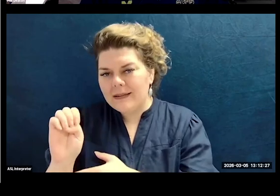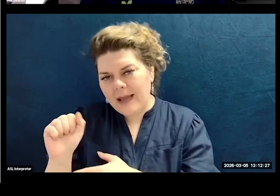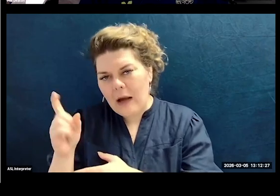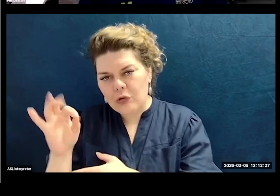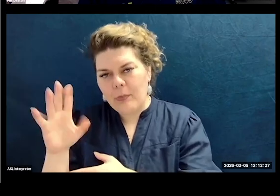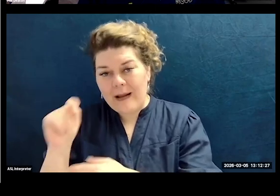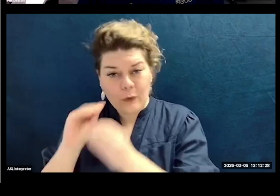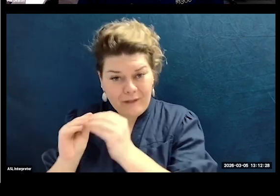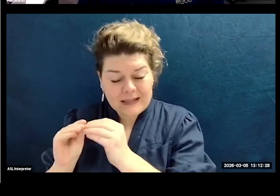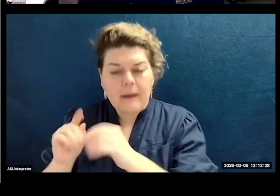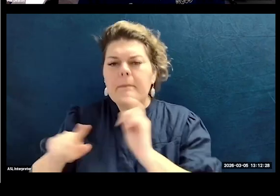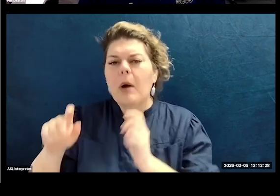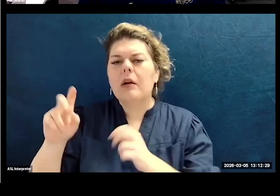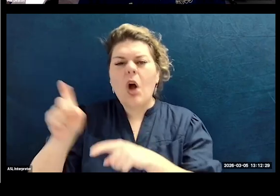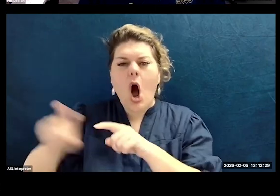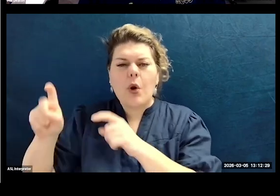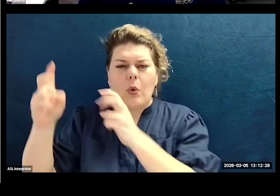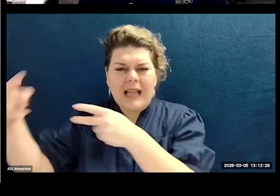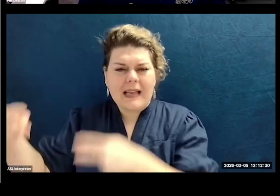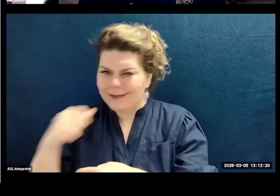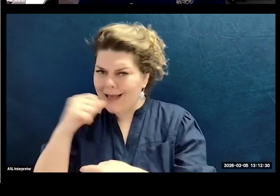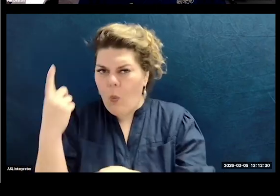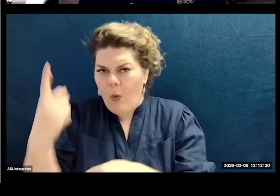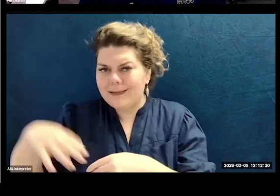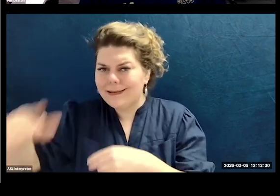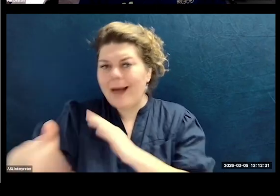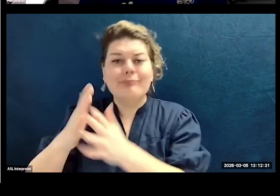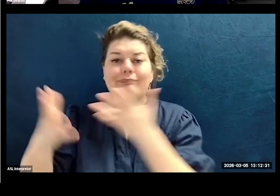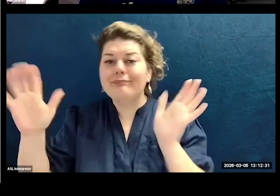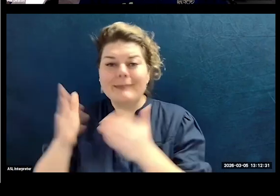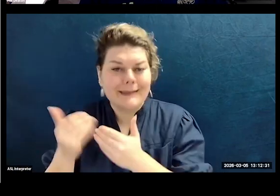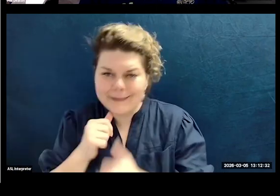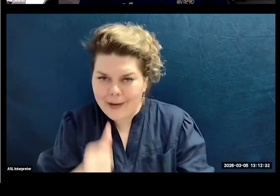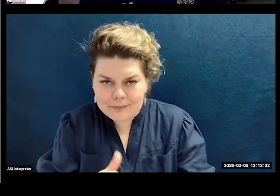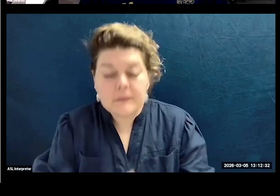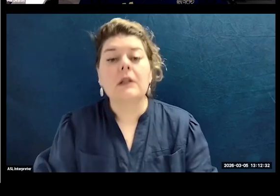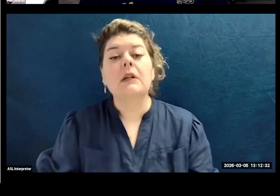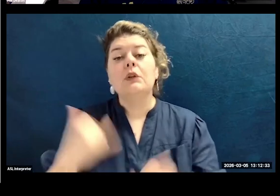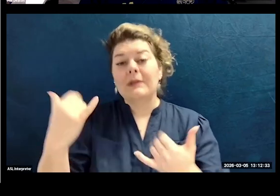But auto-tagging is not a one-step solution. So, I would next like to demonstrate